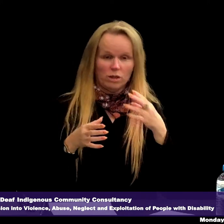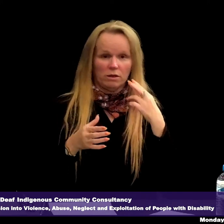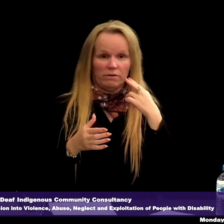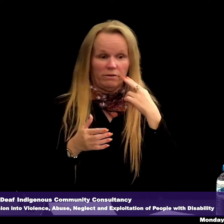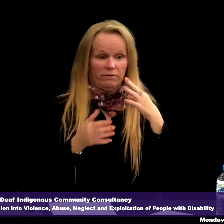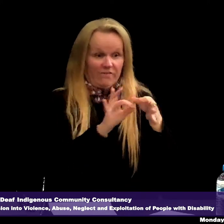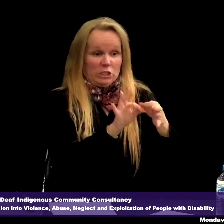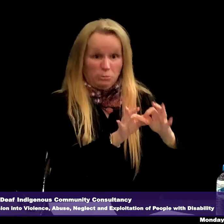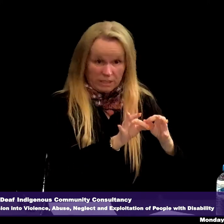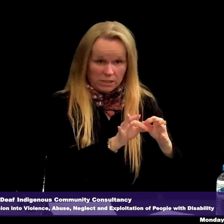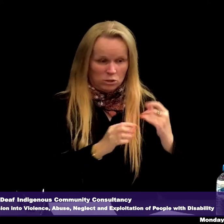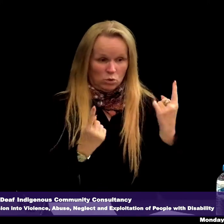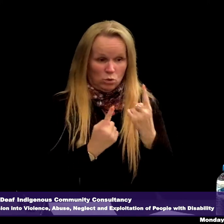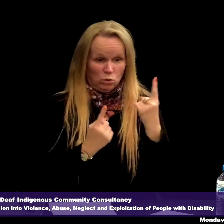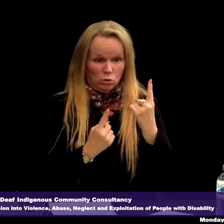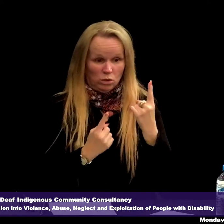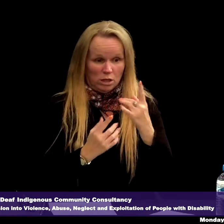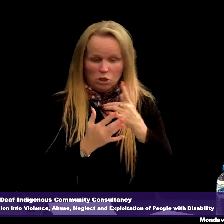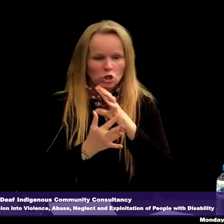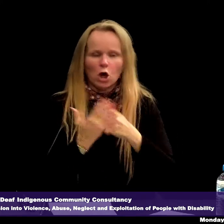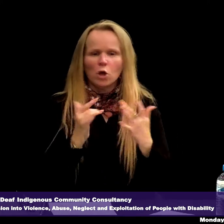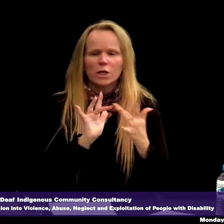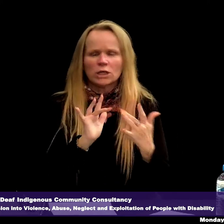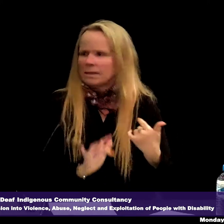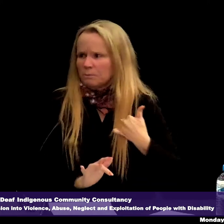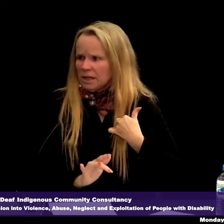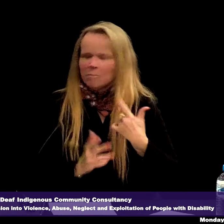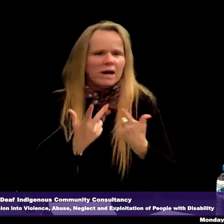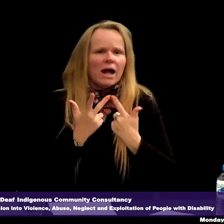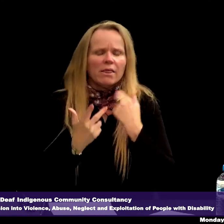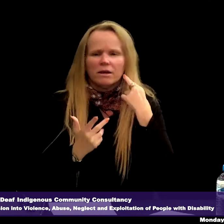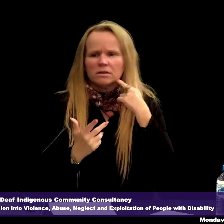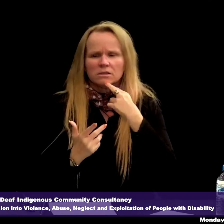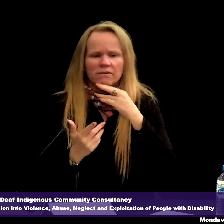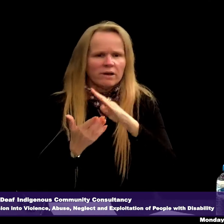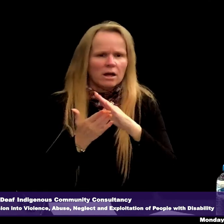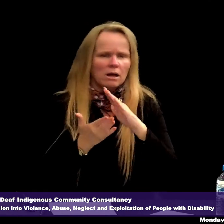But we are seeing a growing group of Deaf interpreters who don't only contact me, but